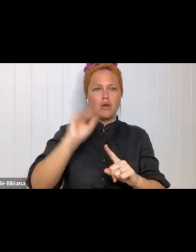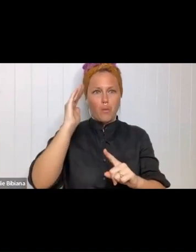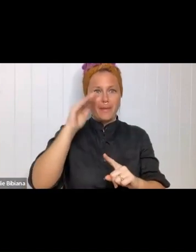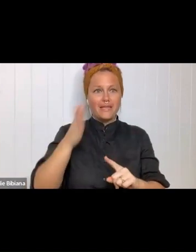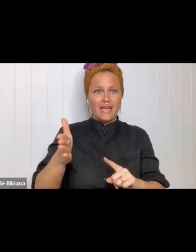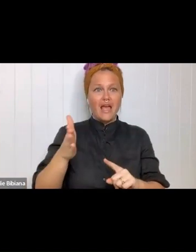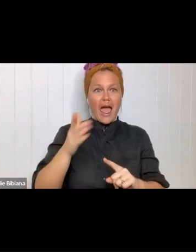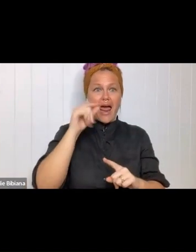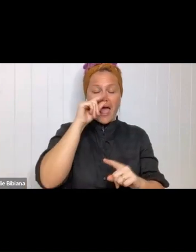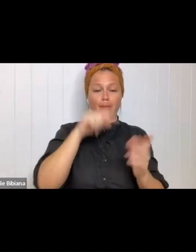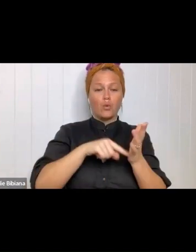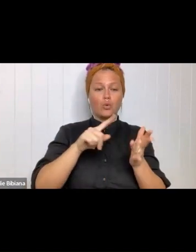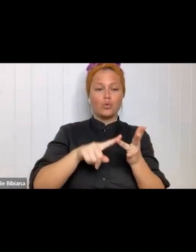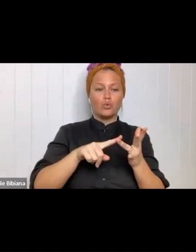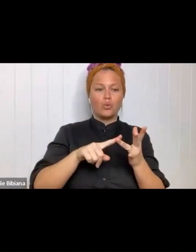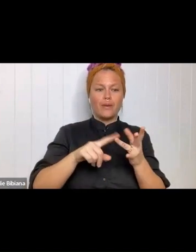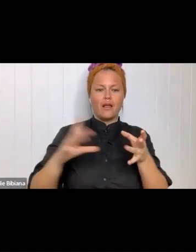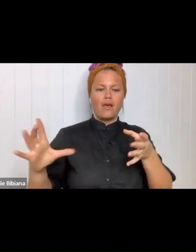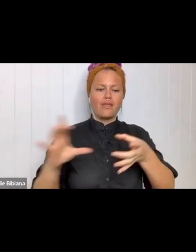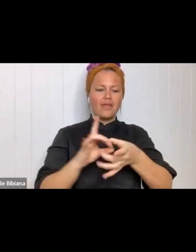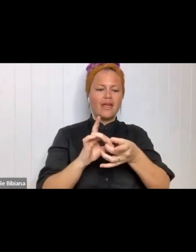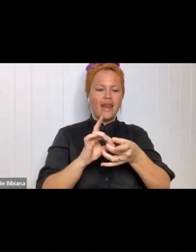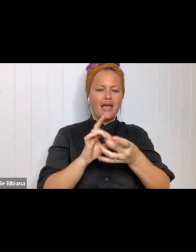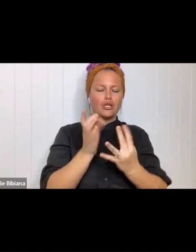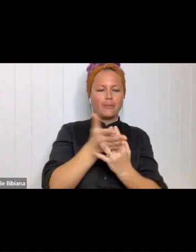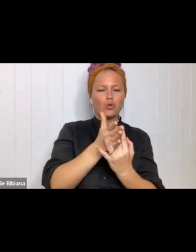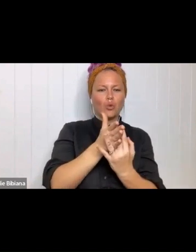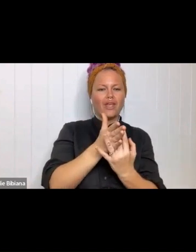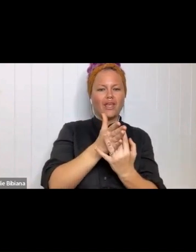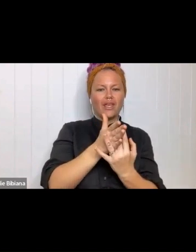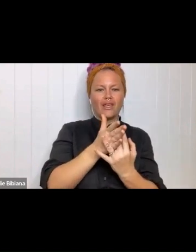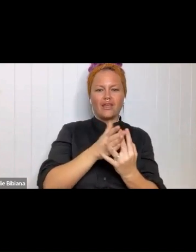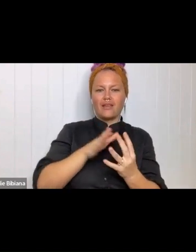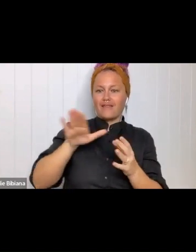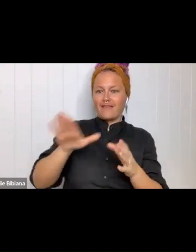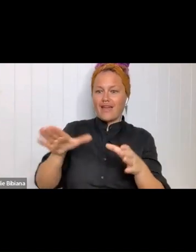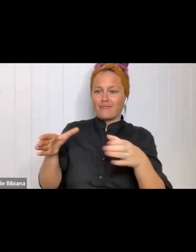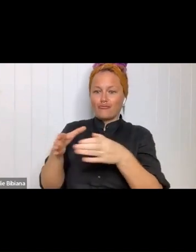to be the conduit between that group of eight young people and